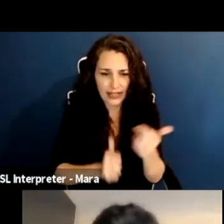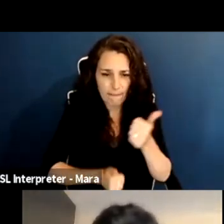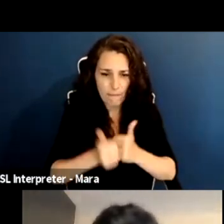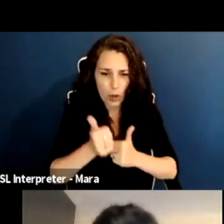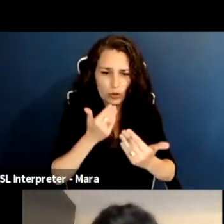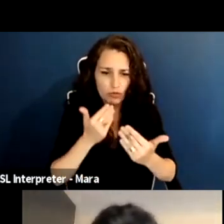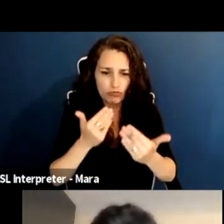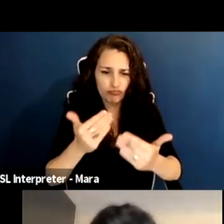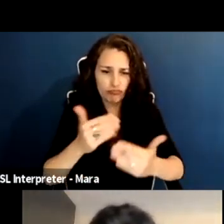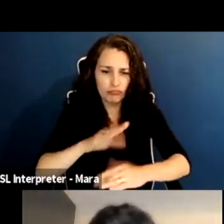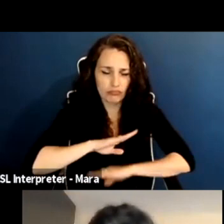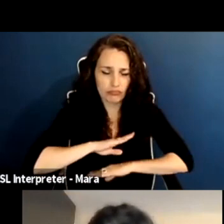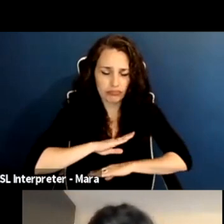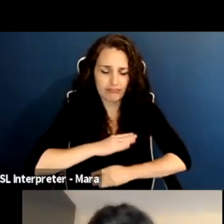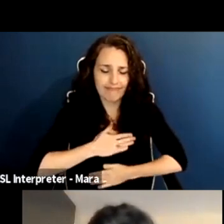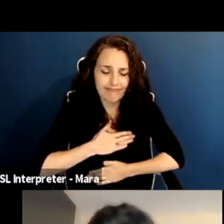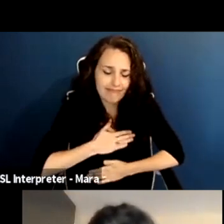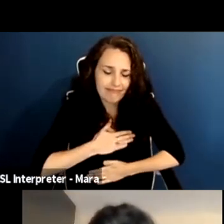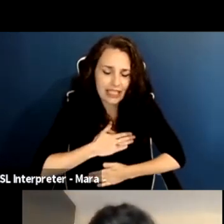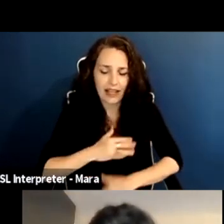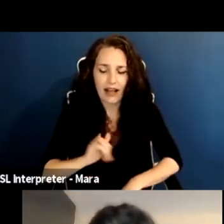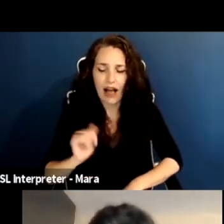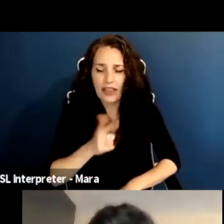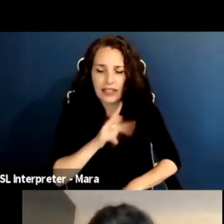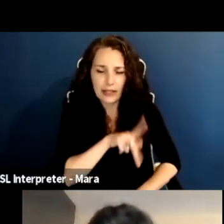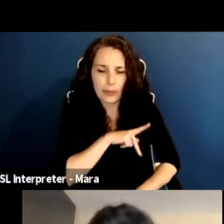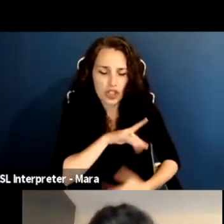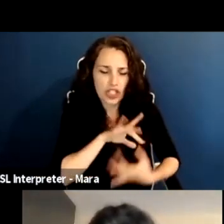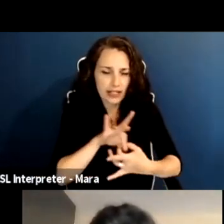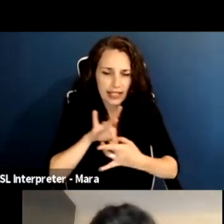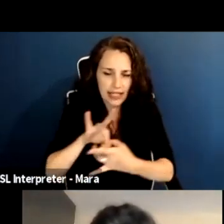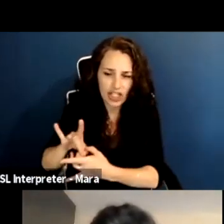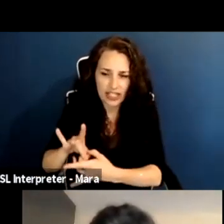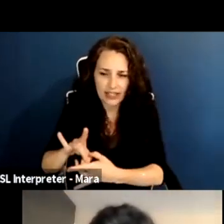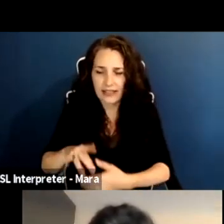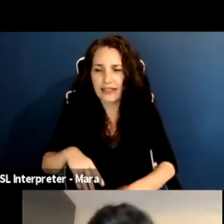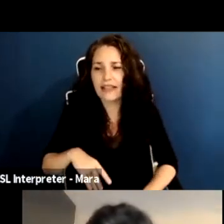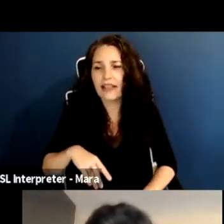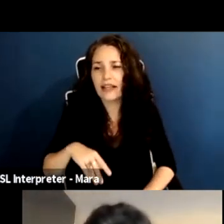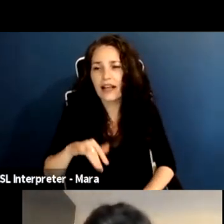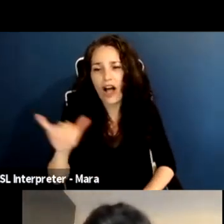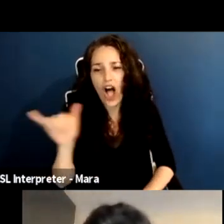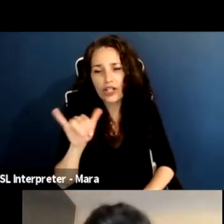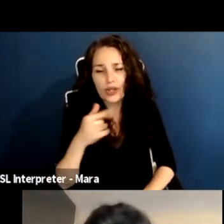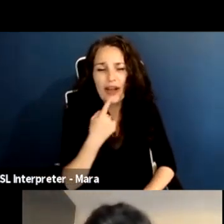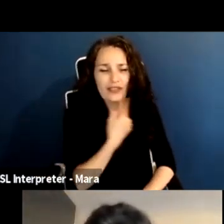that I have personally, another really gratifying thing as I've said to all of them, anytime we see each other